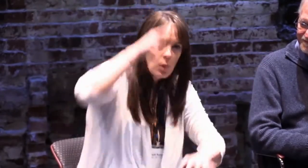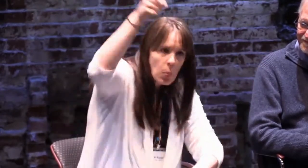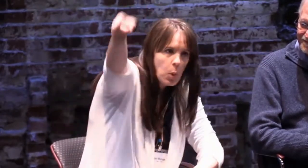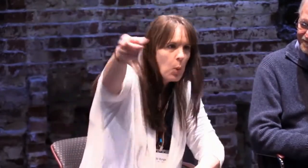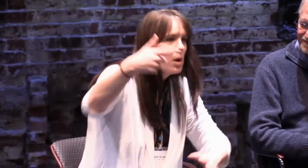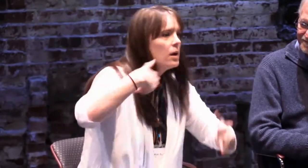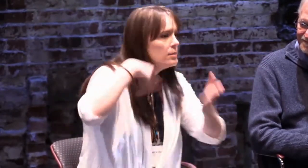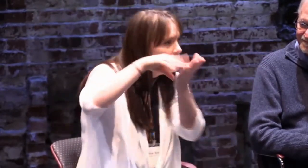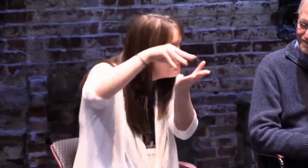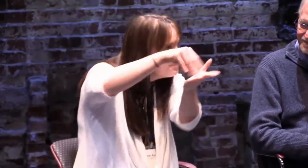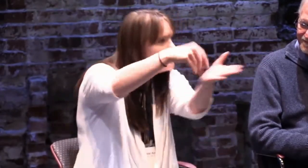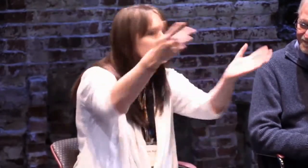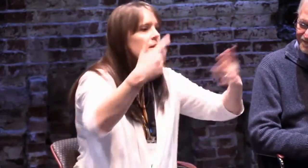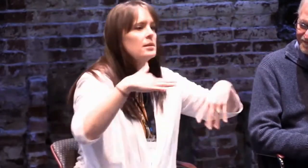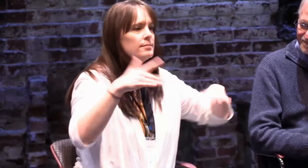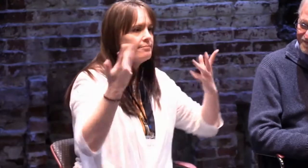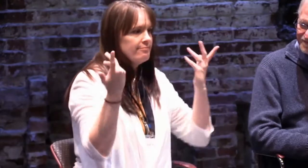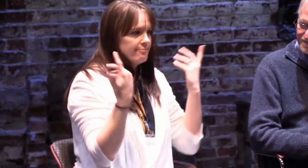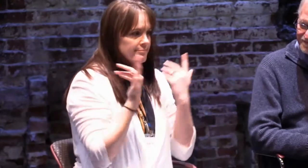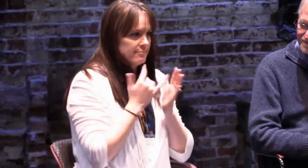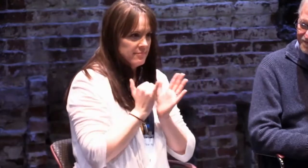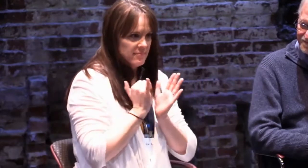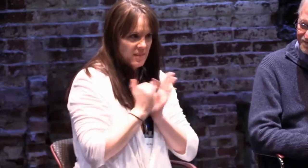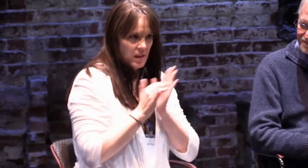I'd seen I'd been exposed to those later on.